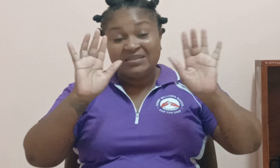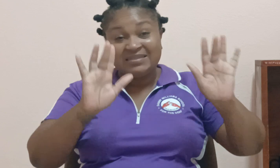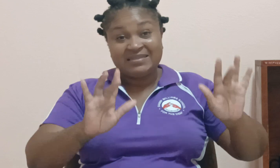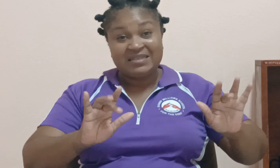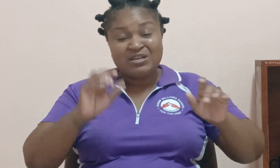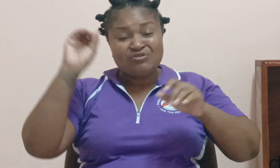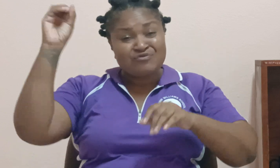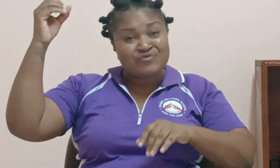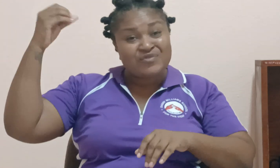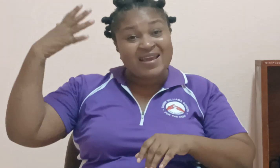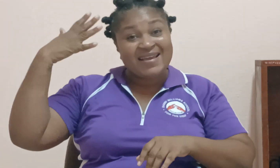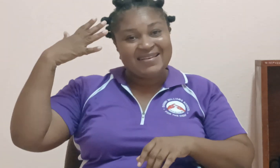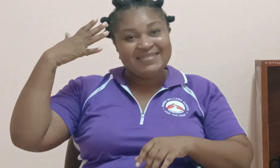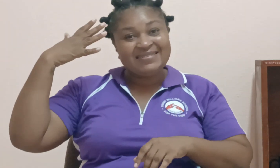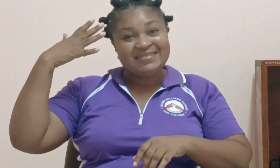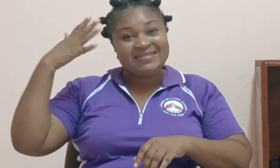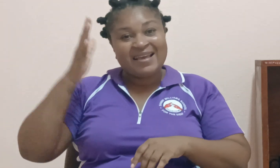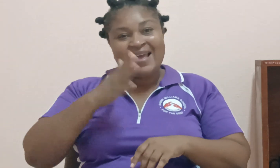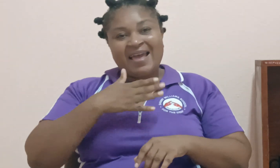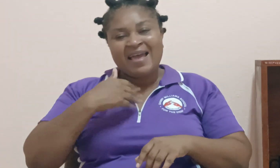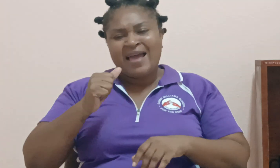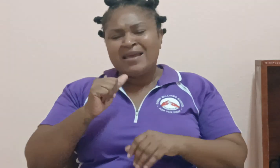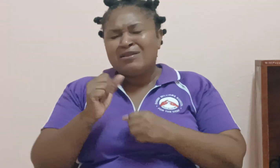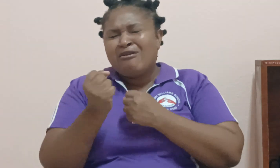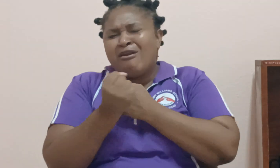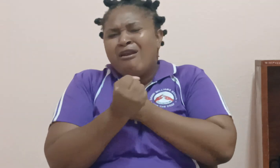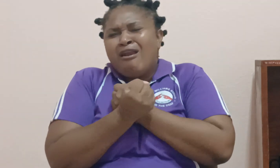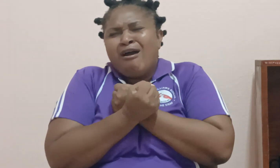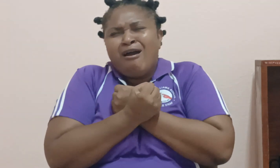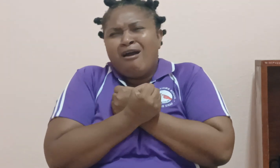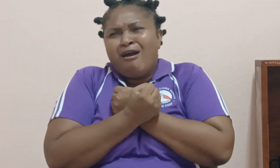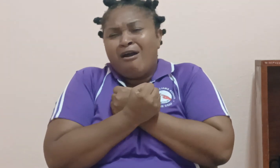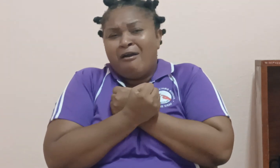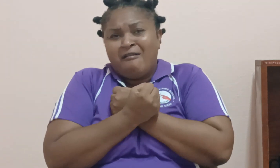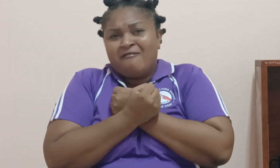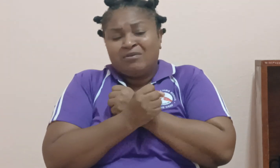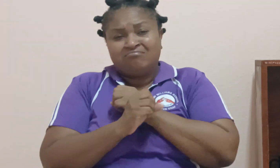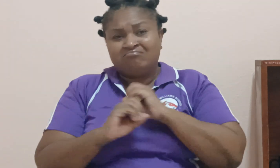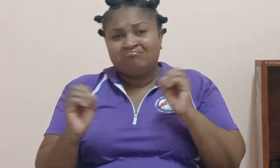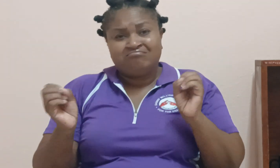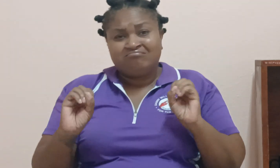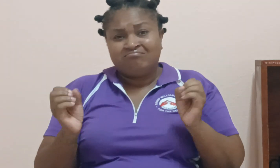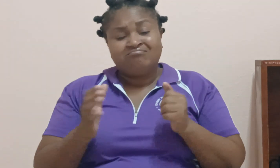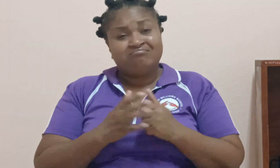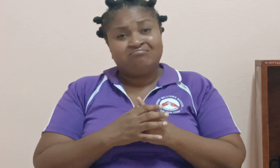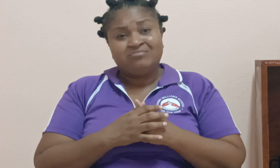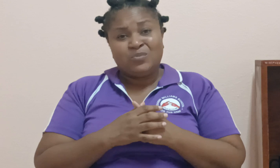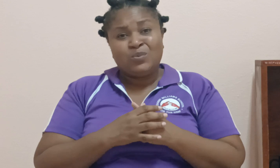peace and unconditional love.